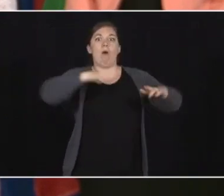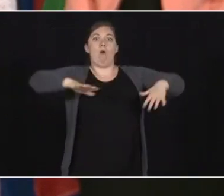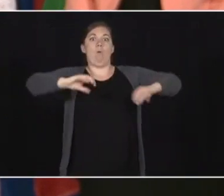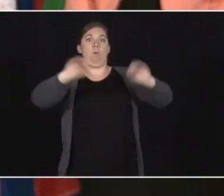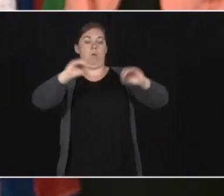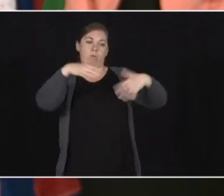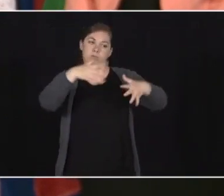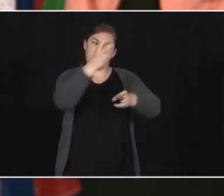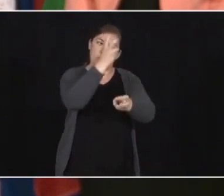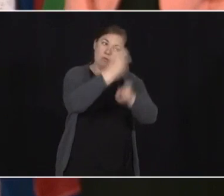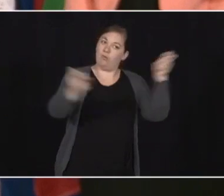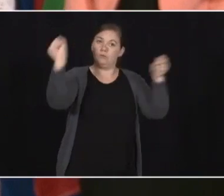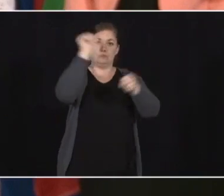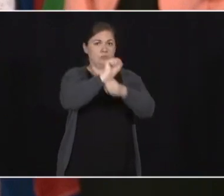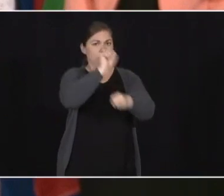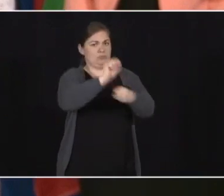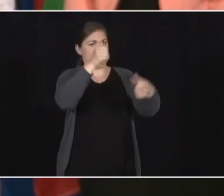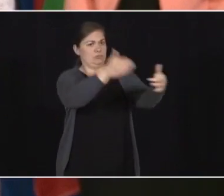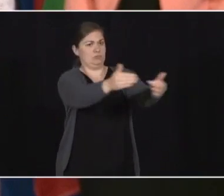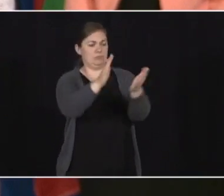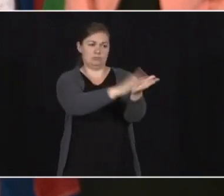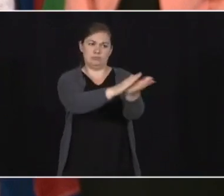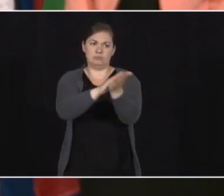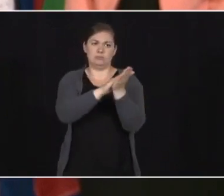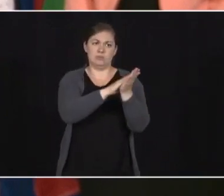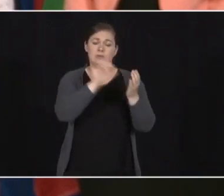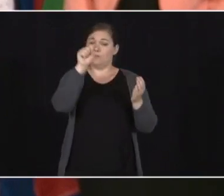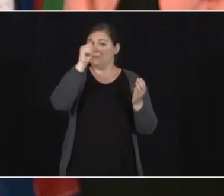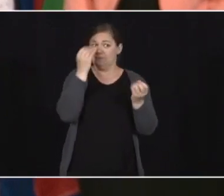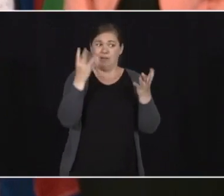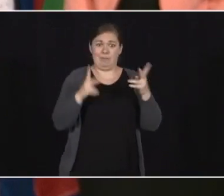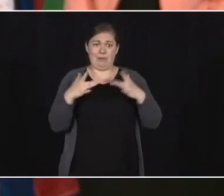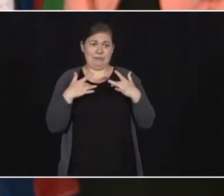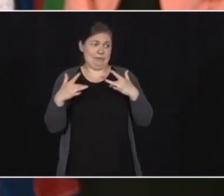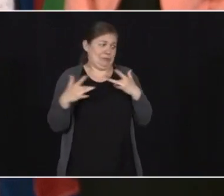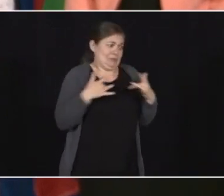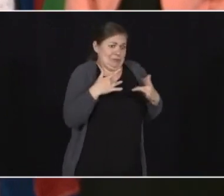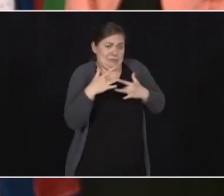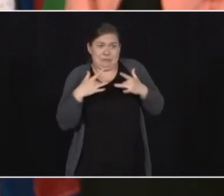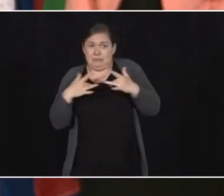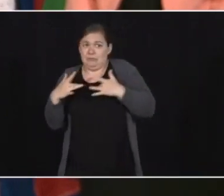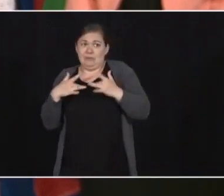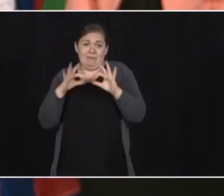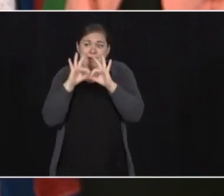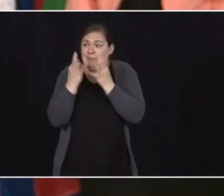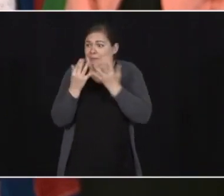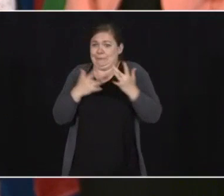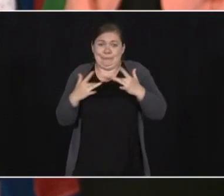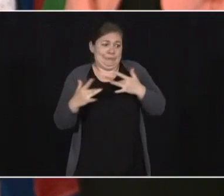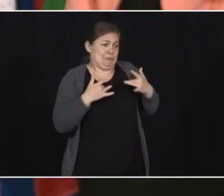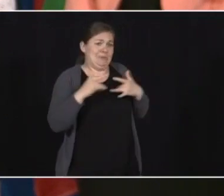Is it concerning? As I said earlier, it's concerning. Absolutely. We are blessed.